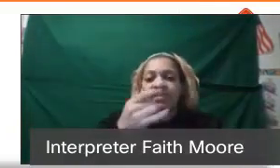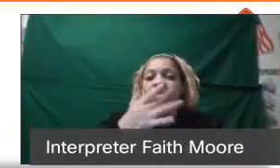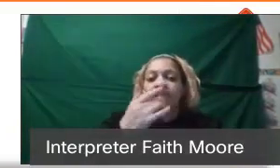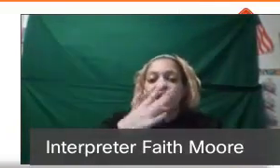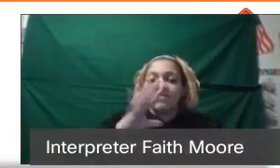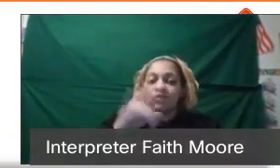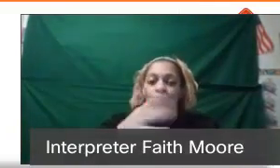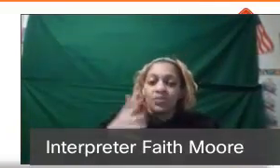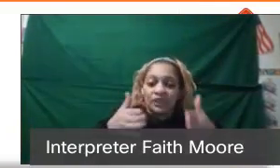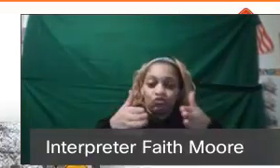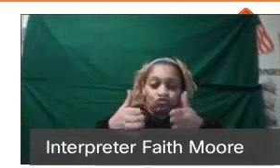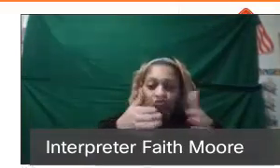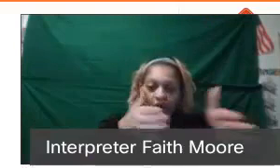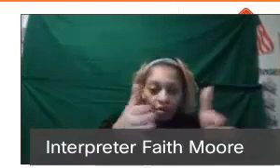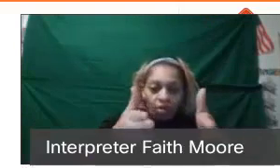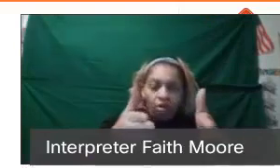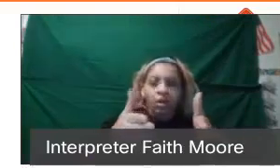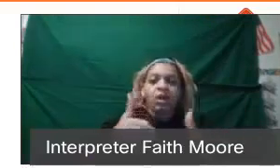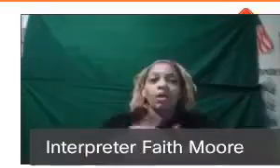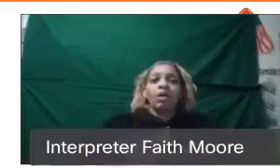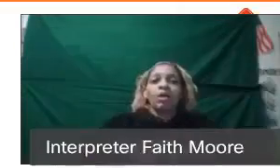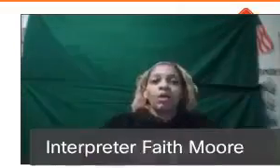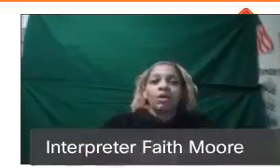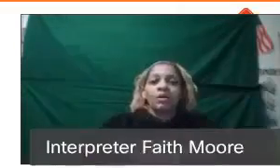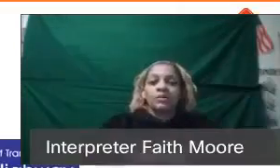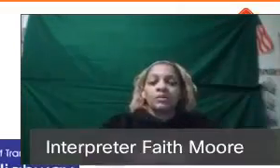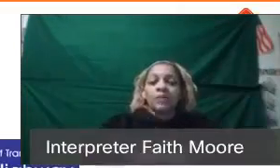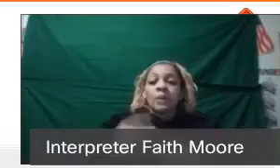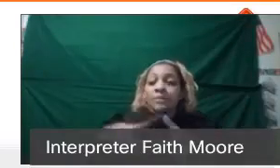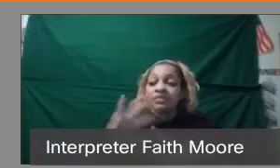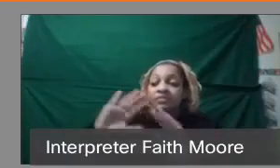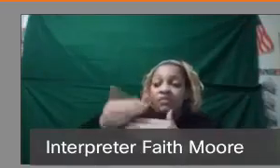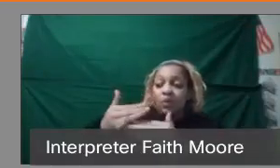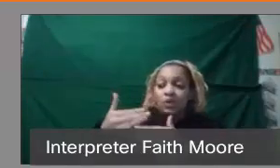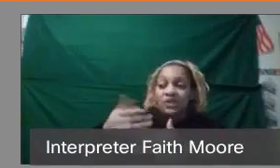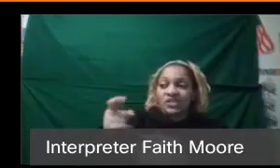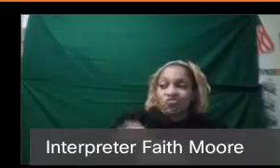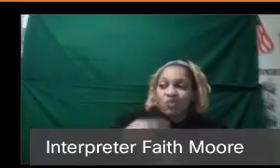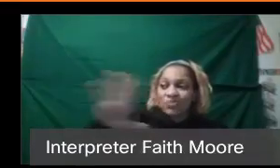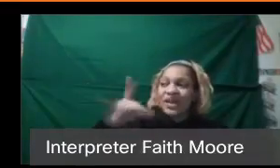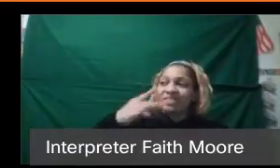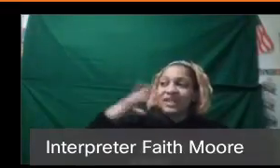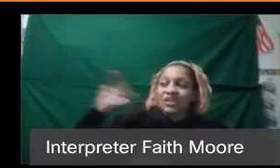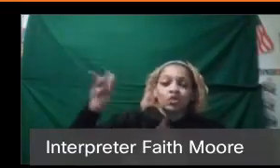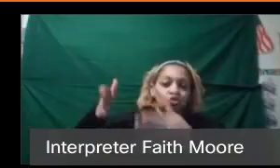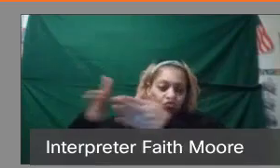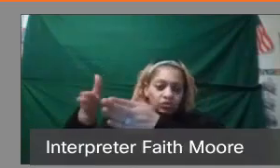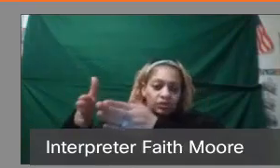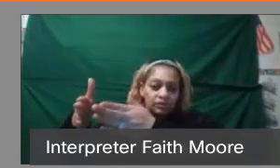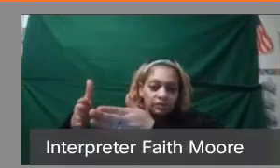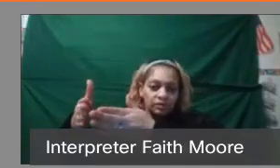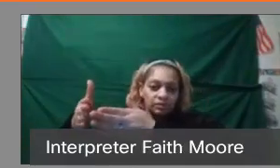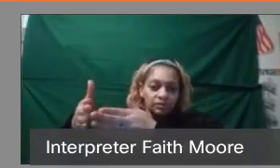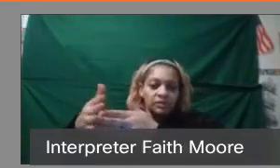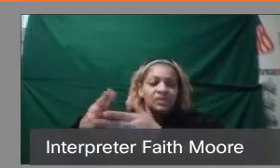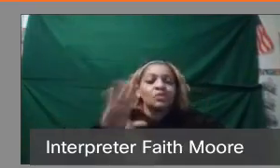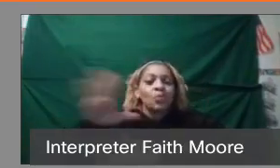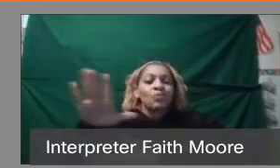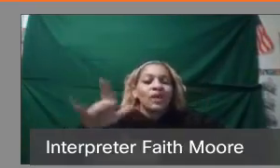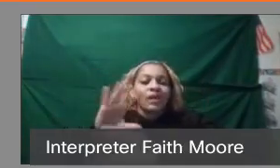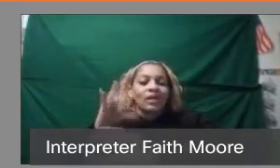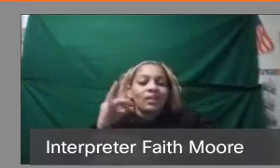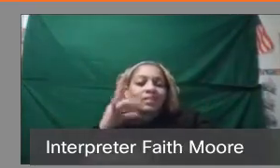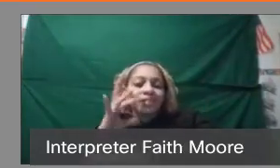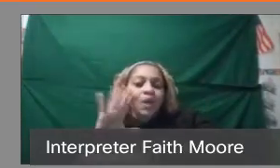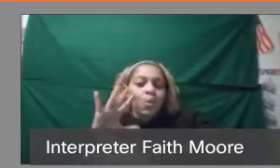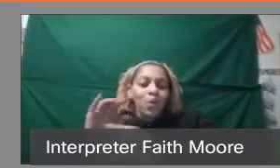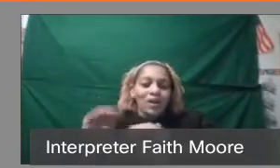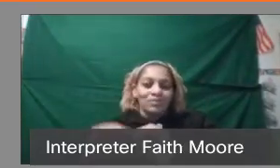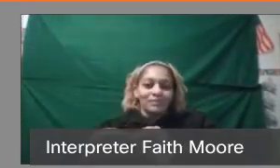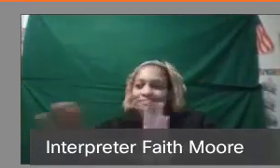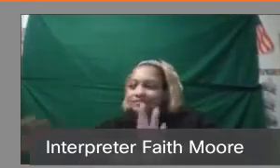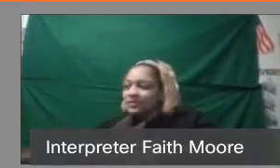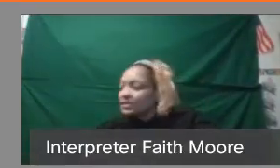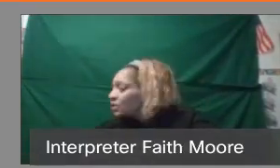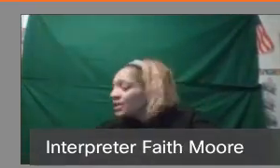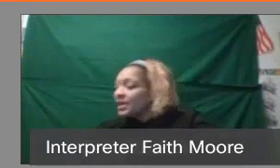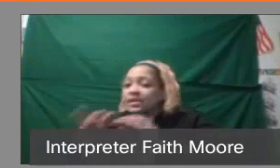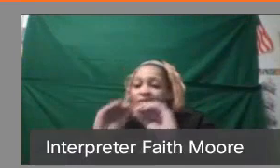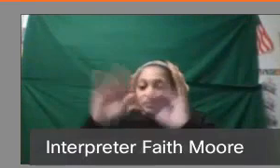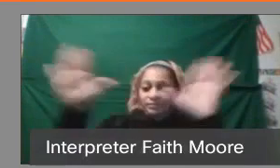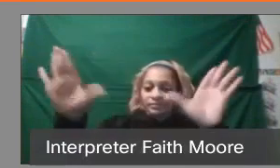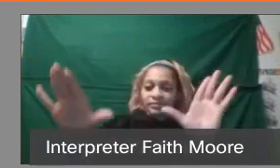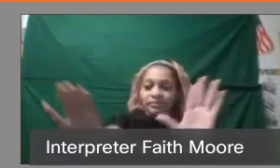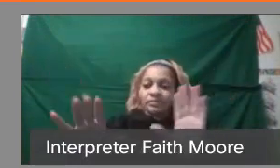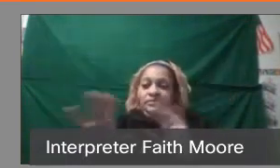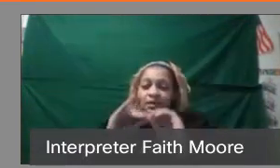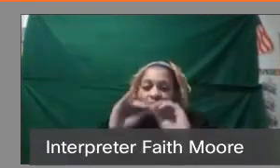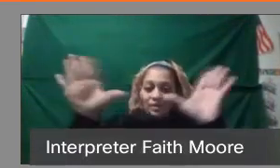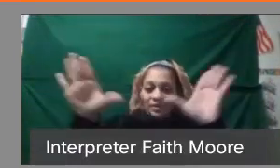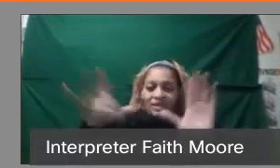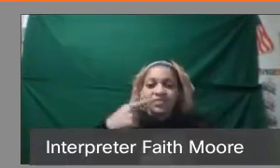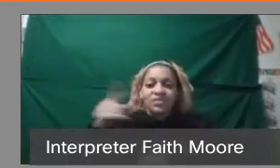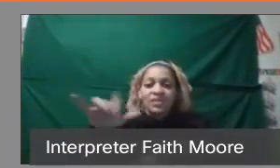Sort of focus lighting from the existing strategy are there and that will will sort of be modified to make sure that it meets the required models for streams and bicyclists on a.